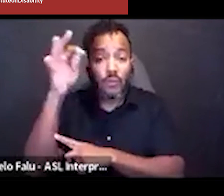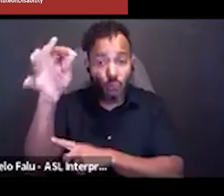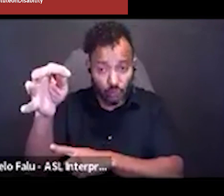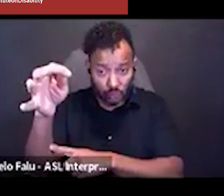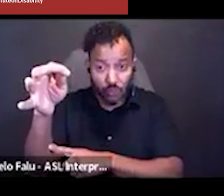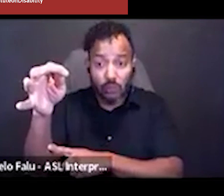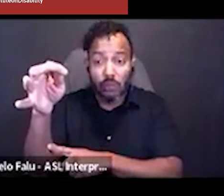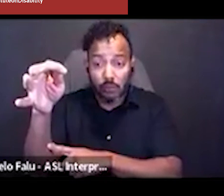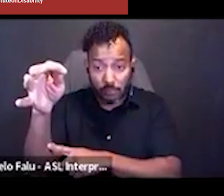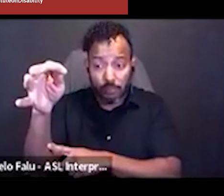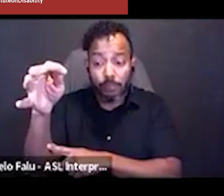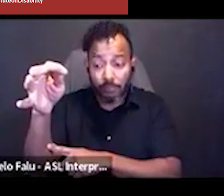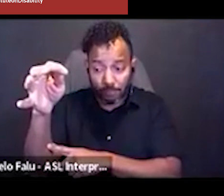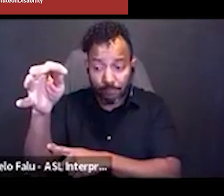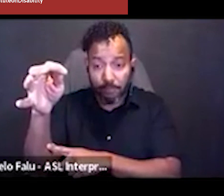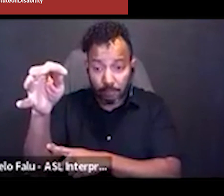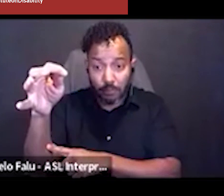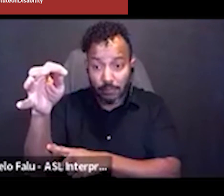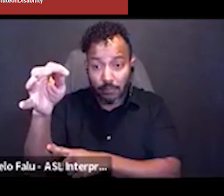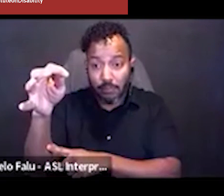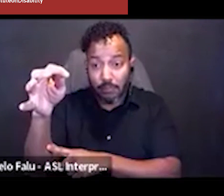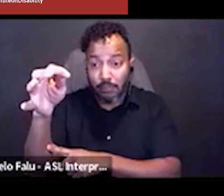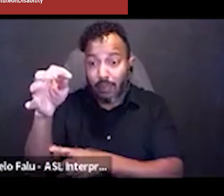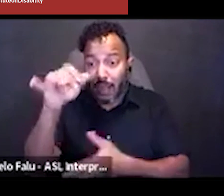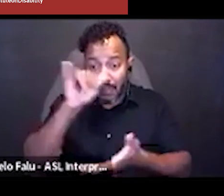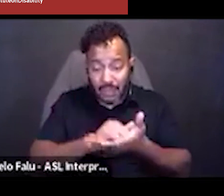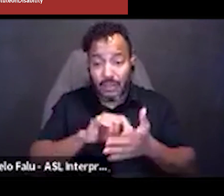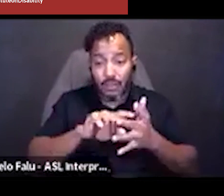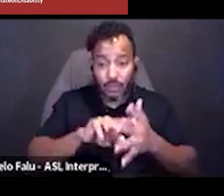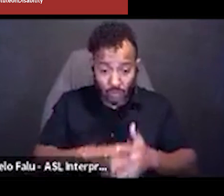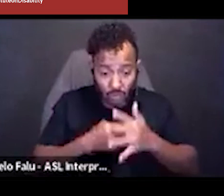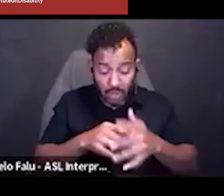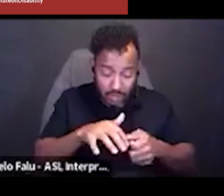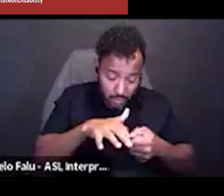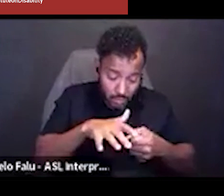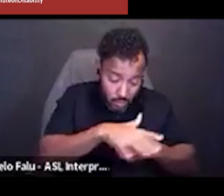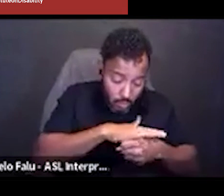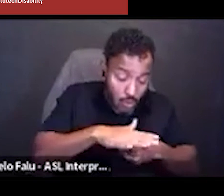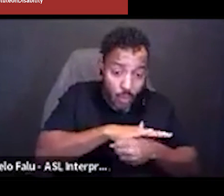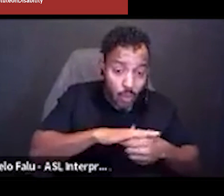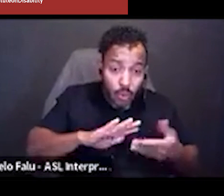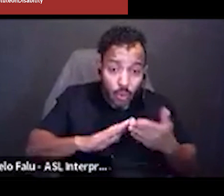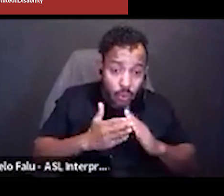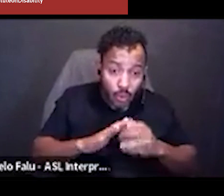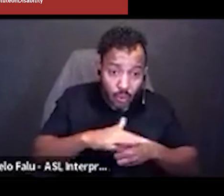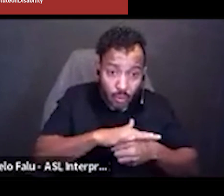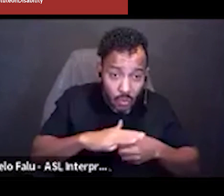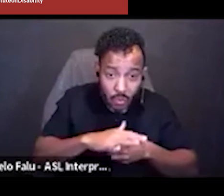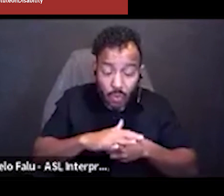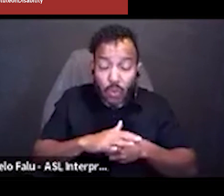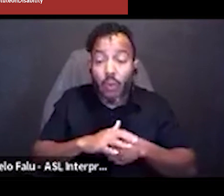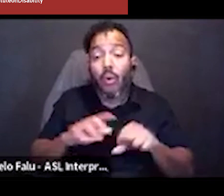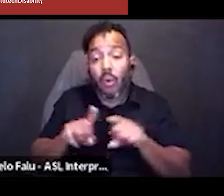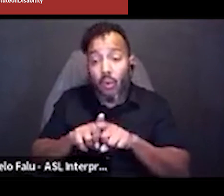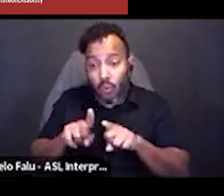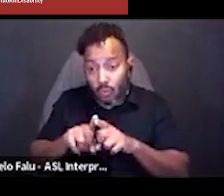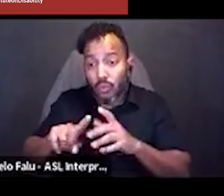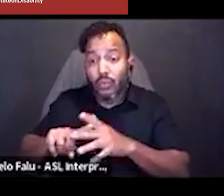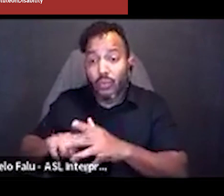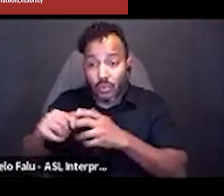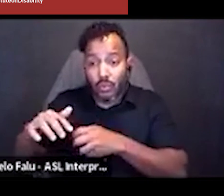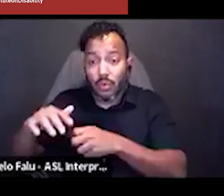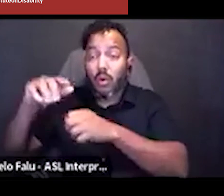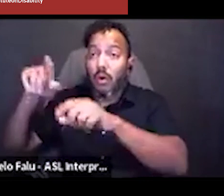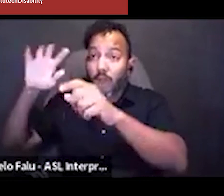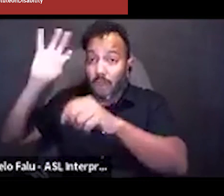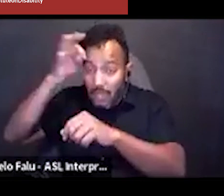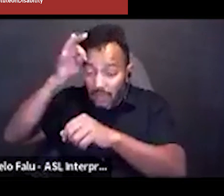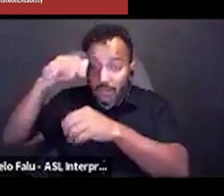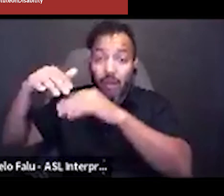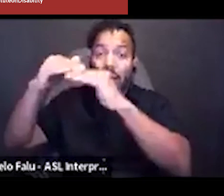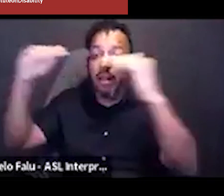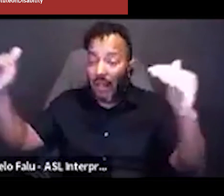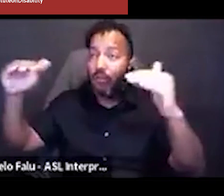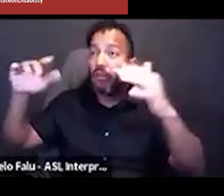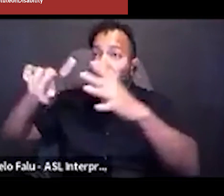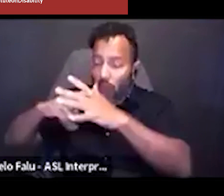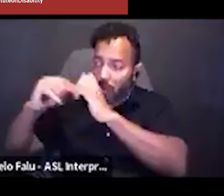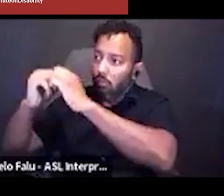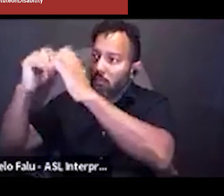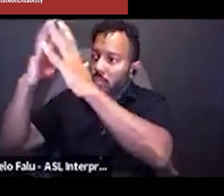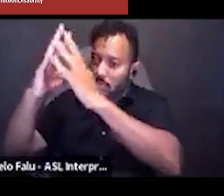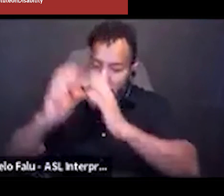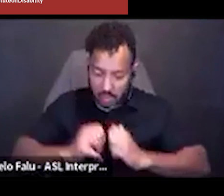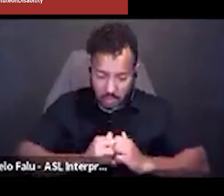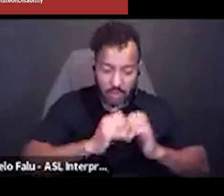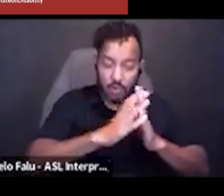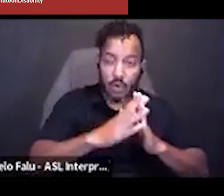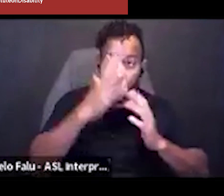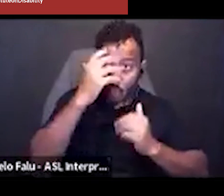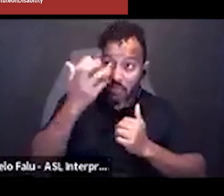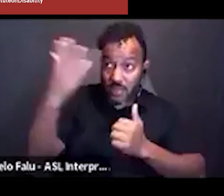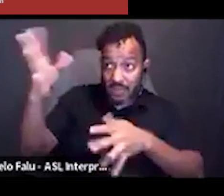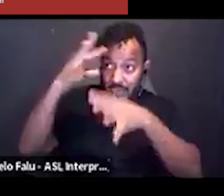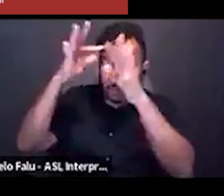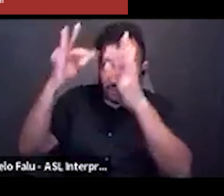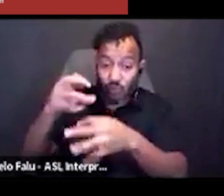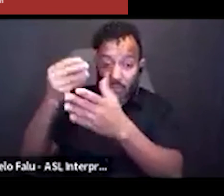Got to start at the local community and federal level where the money and decisions are.